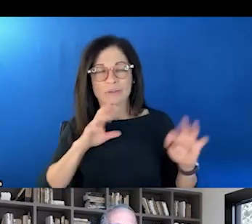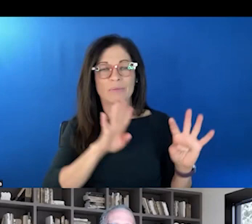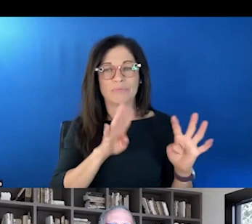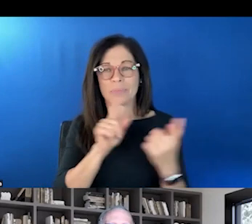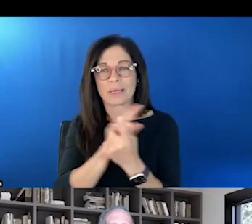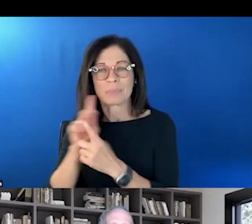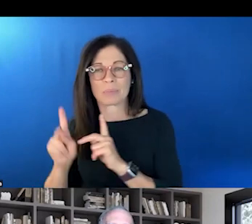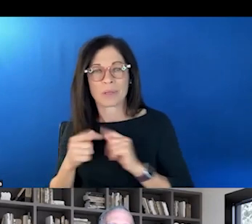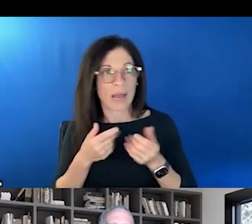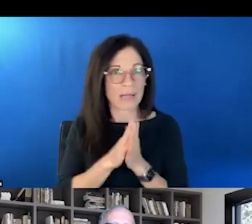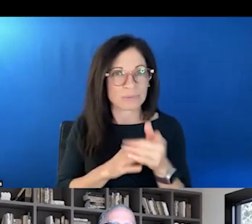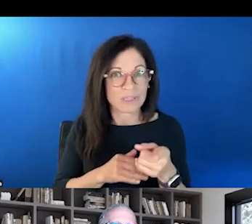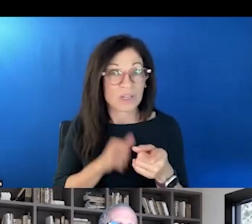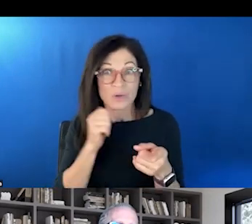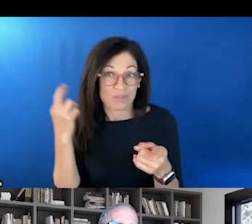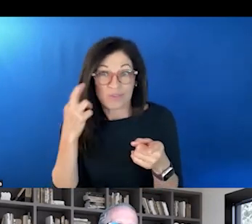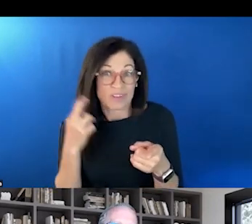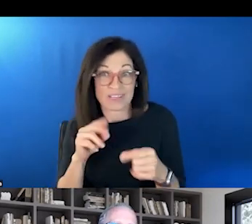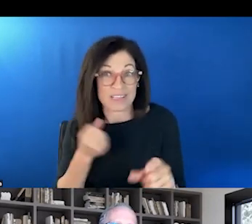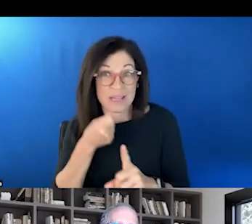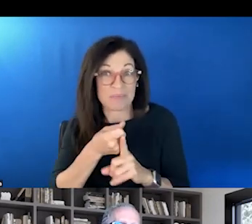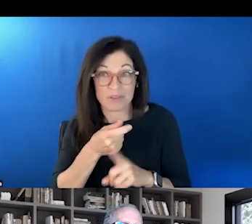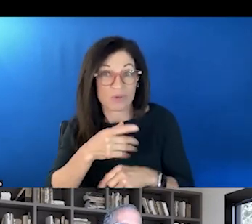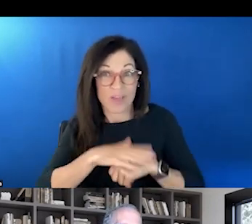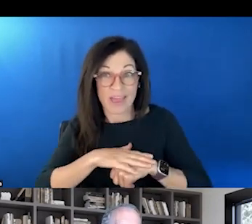DON'T KNOW THE IMPACT OF ZERO SUICIDE AND I IMMEDIATELY TALKED